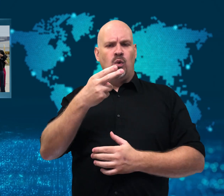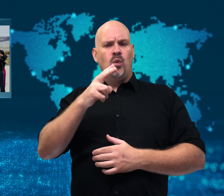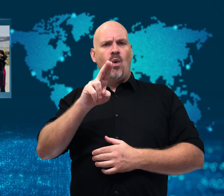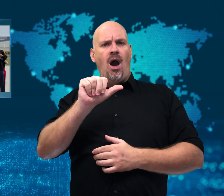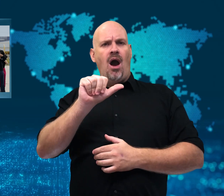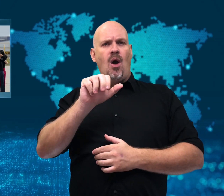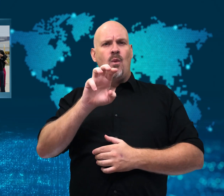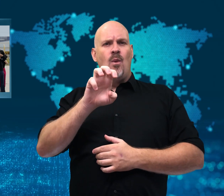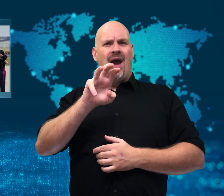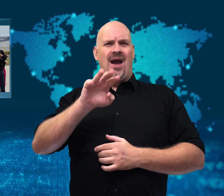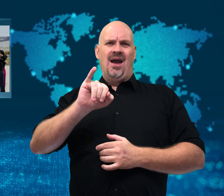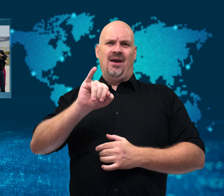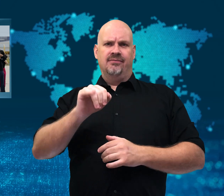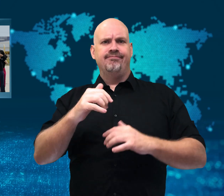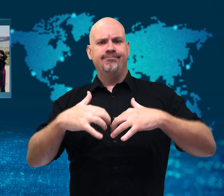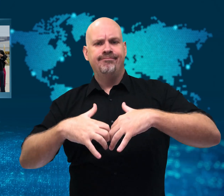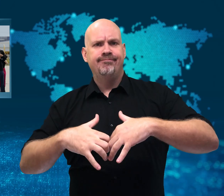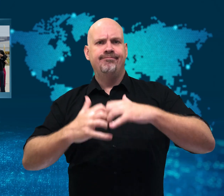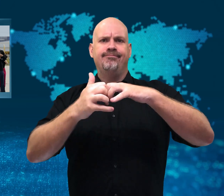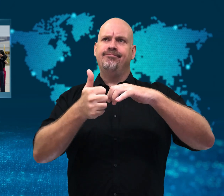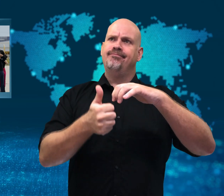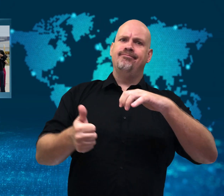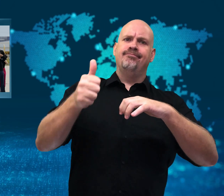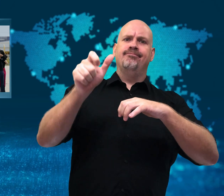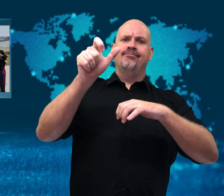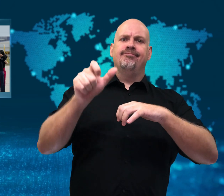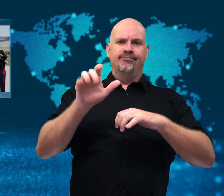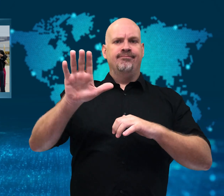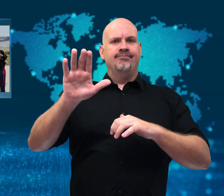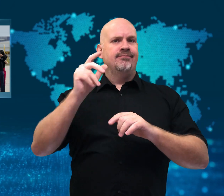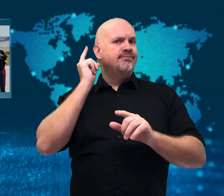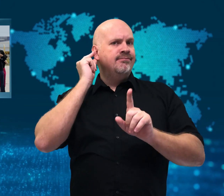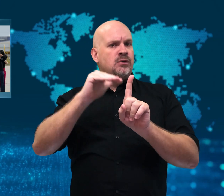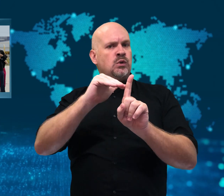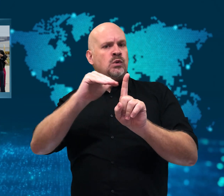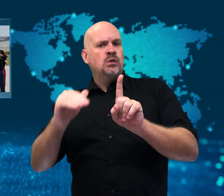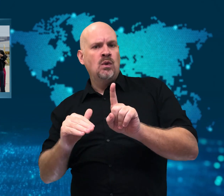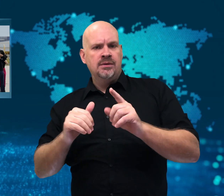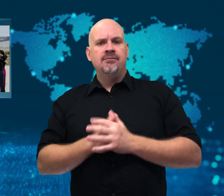was arrested and detained in Vancouver,